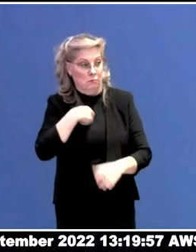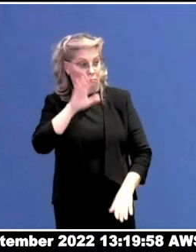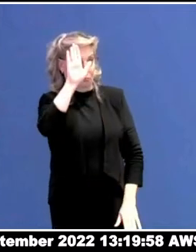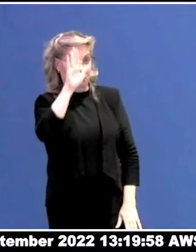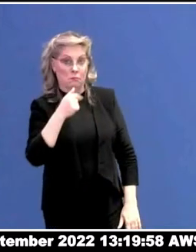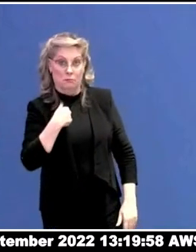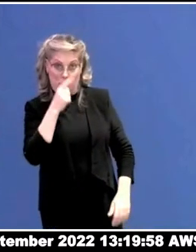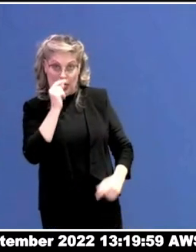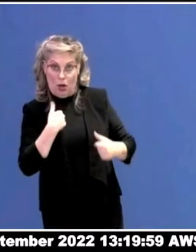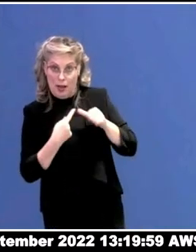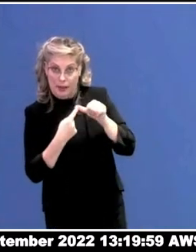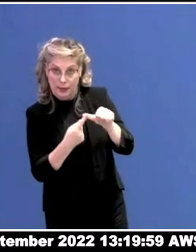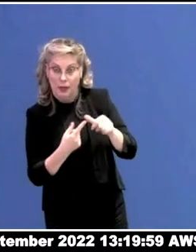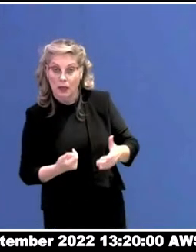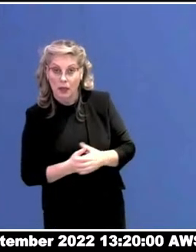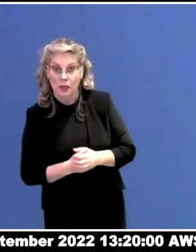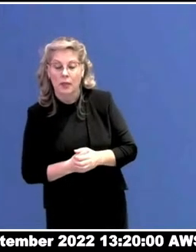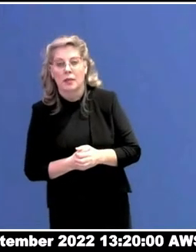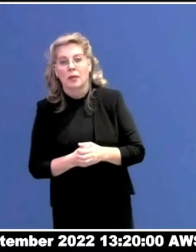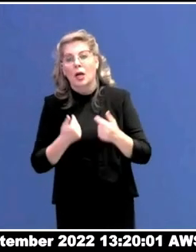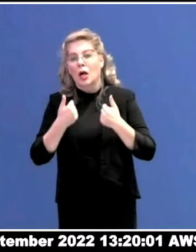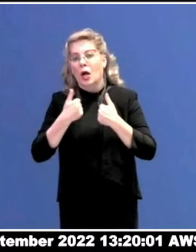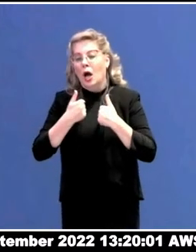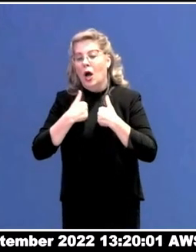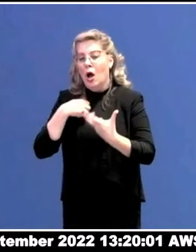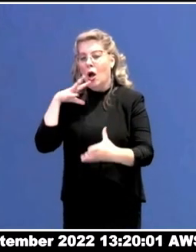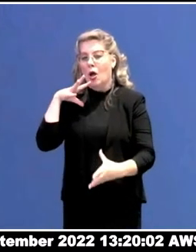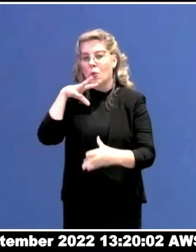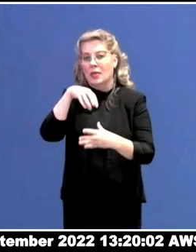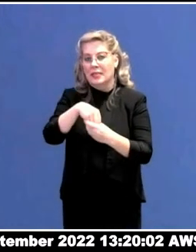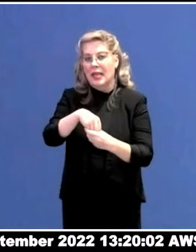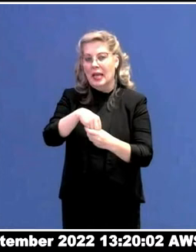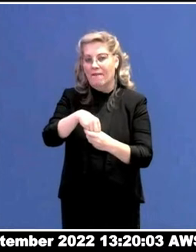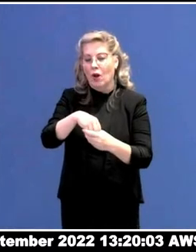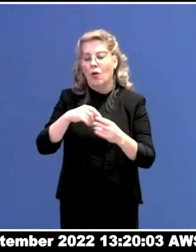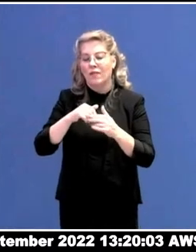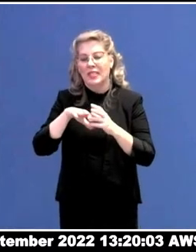Please. MR NEWHOUSE: I was involved in a death in custody of a 19-year-old boy in